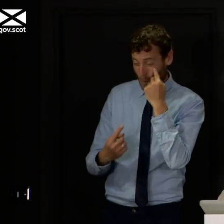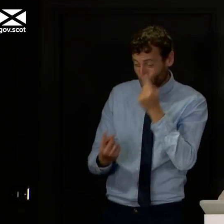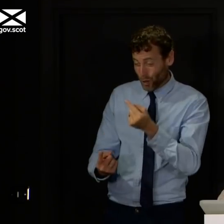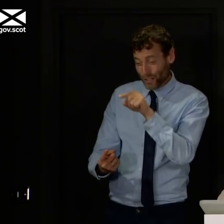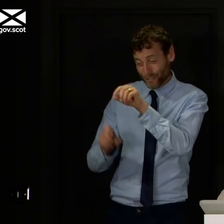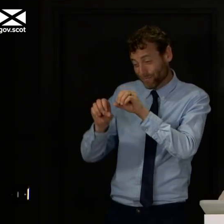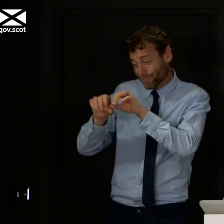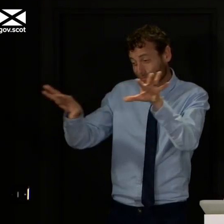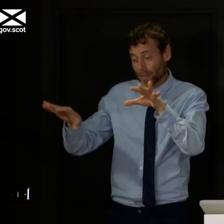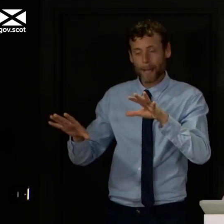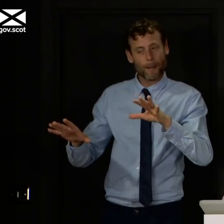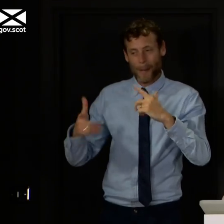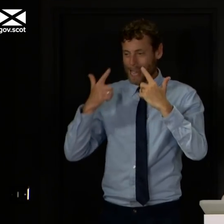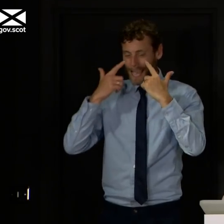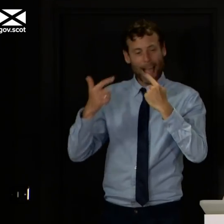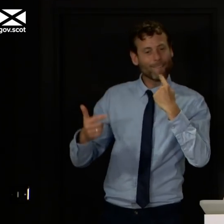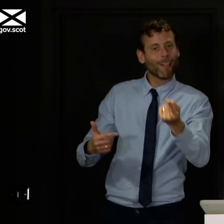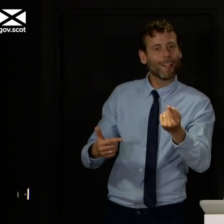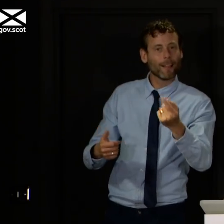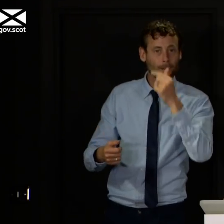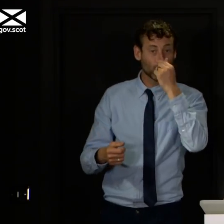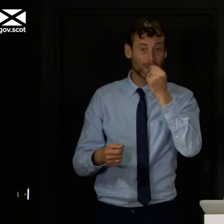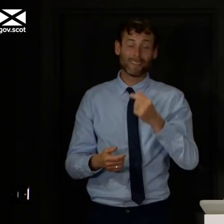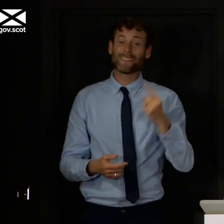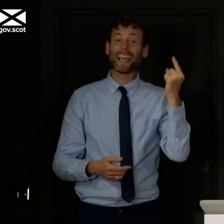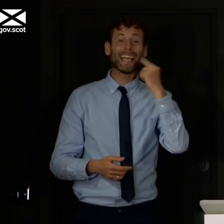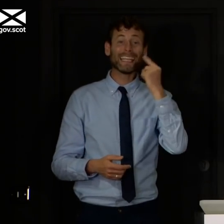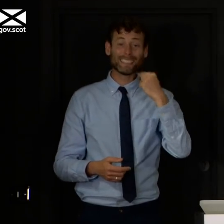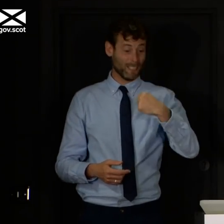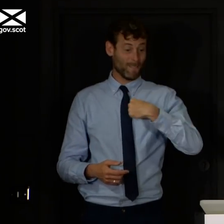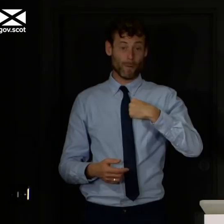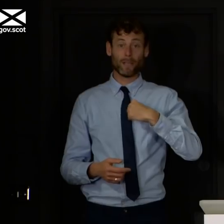carefully. Believe me, the easiest thing would be to stand here day in and day out, or once